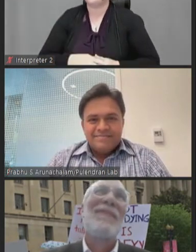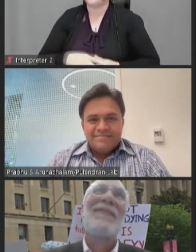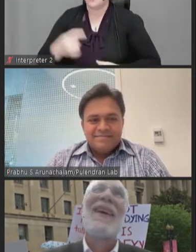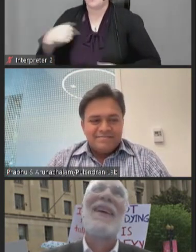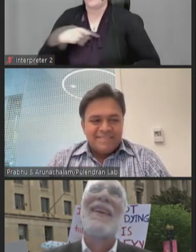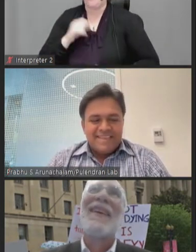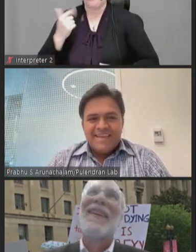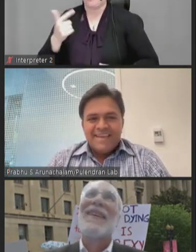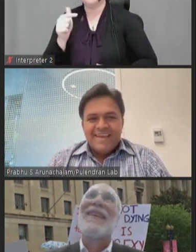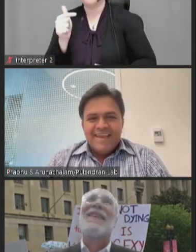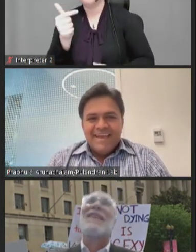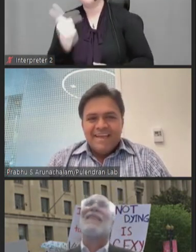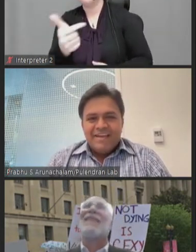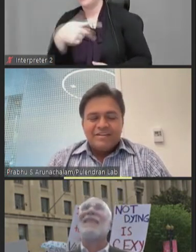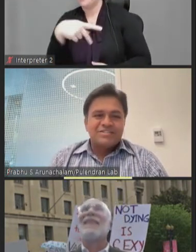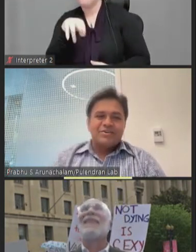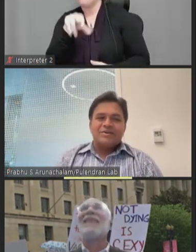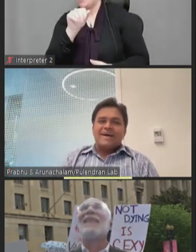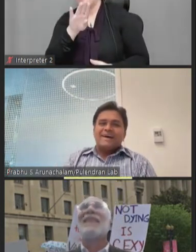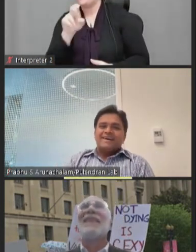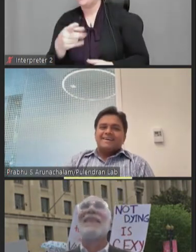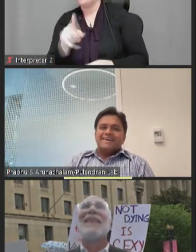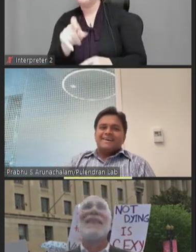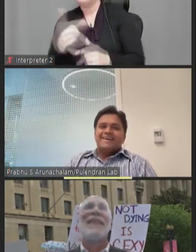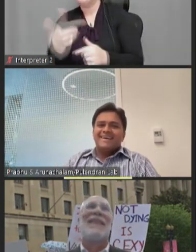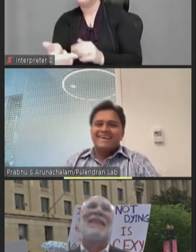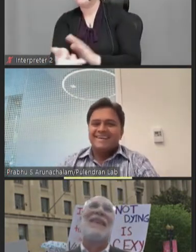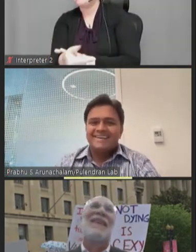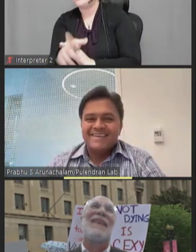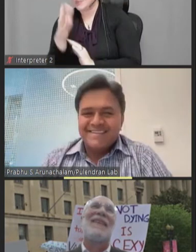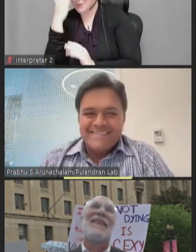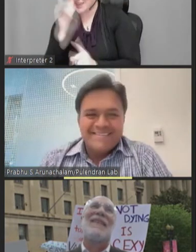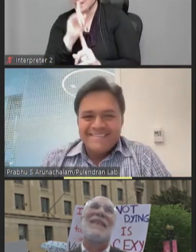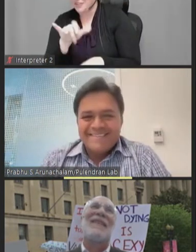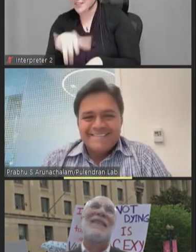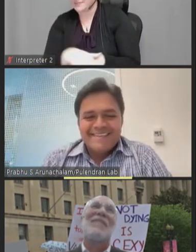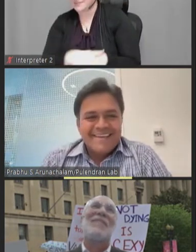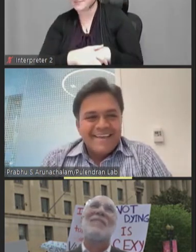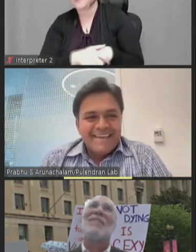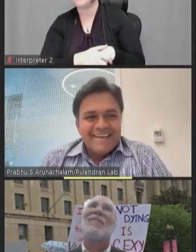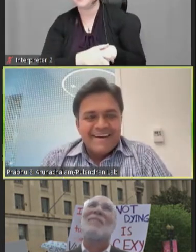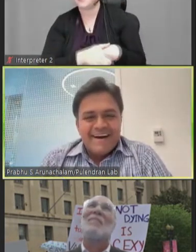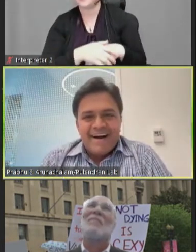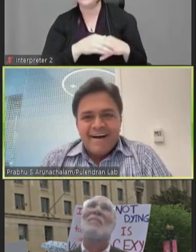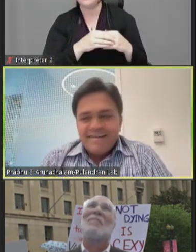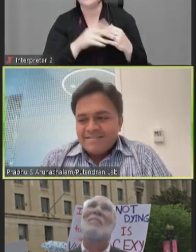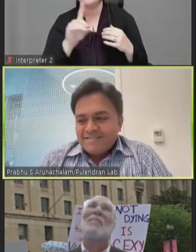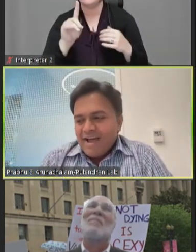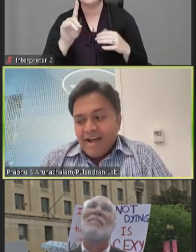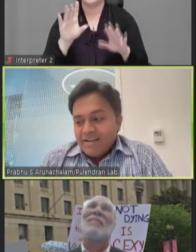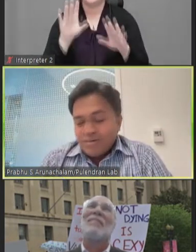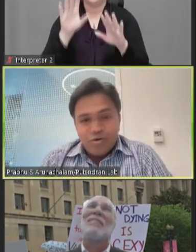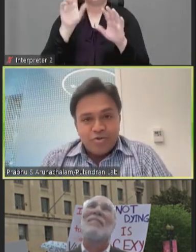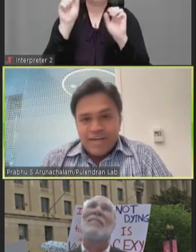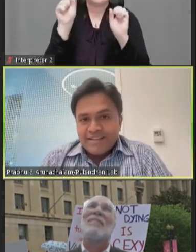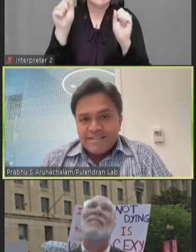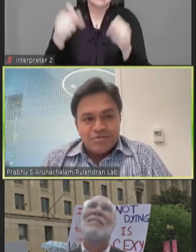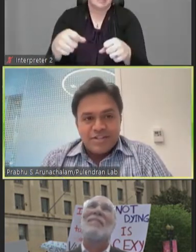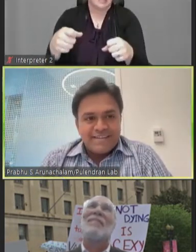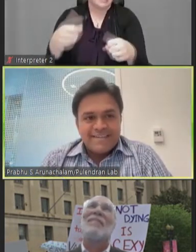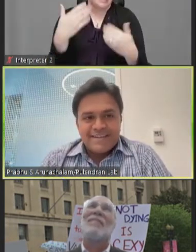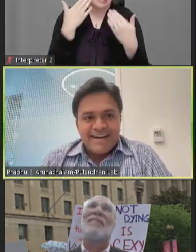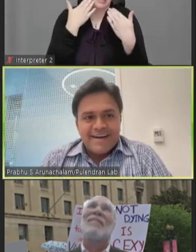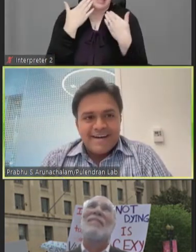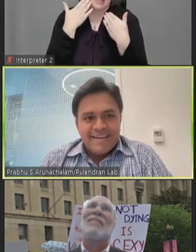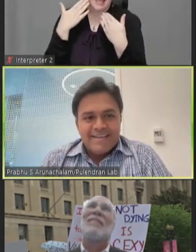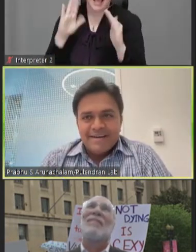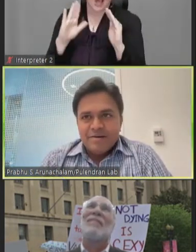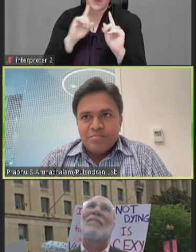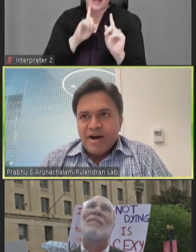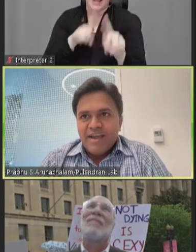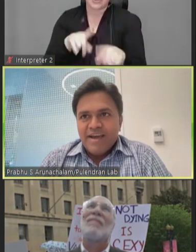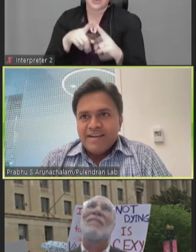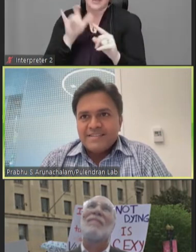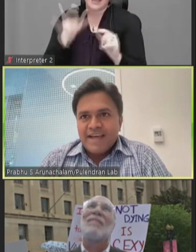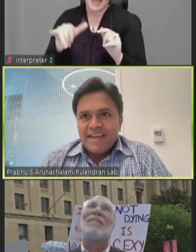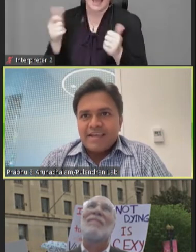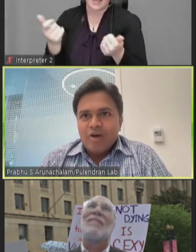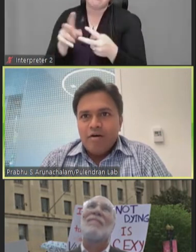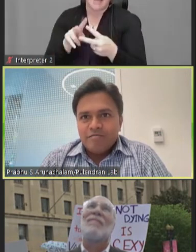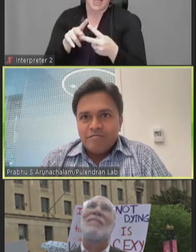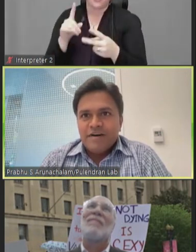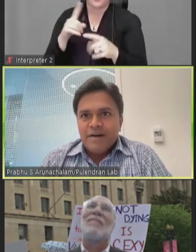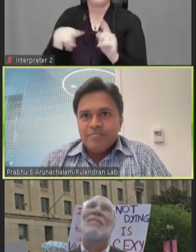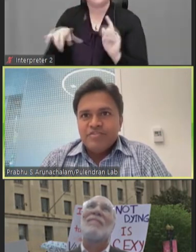Prabhu Arunachalam: Yeah, I don't know the answer to that, either. But my understanding of